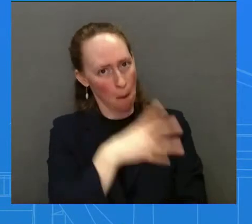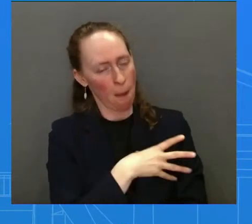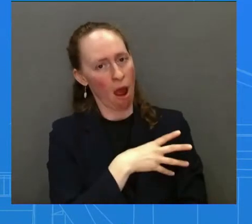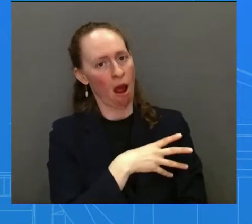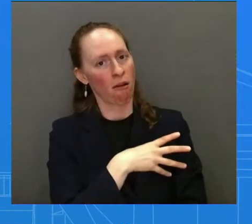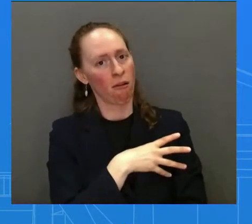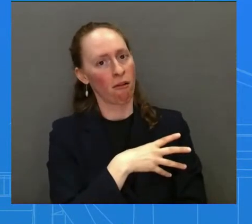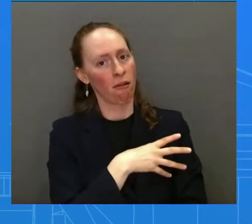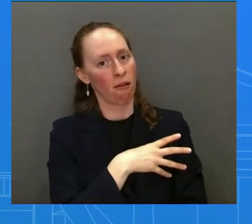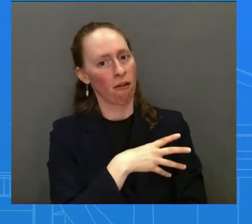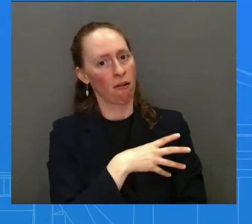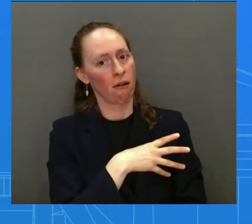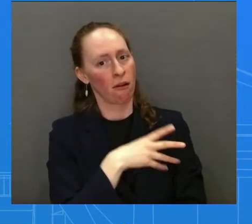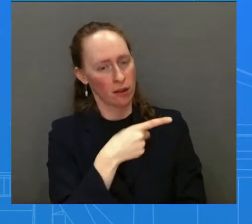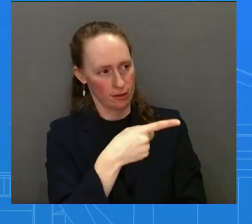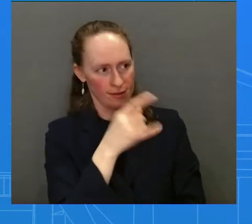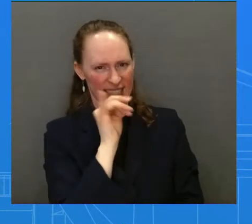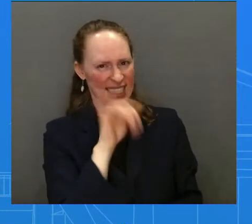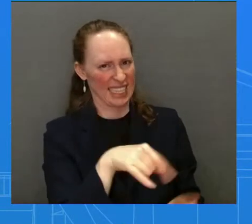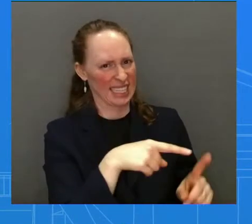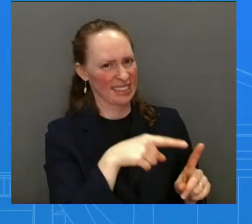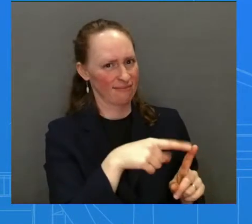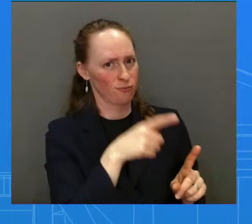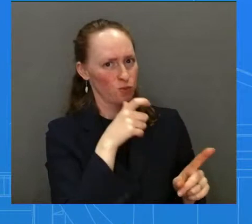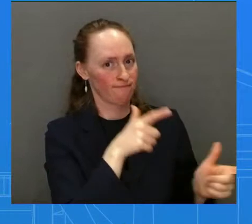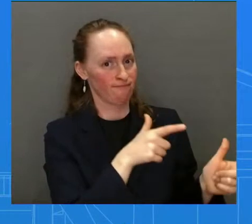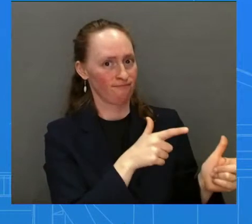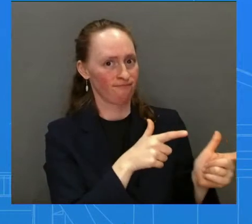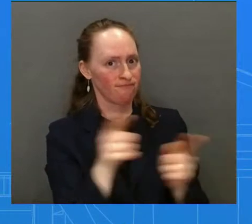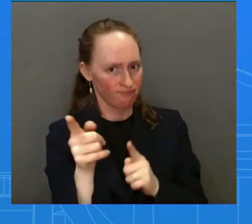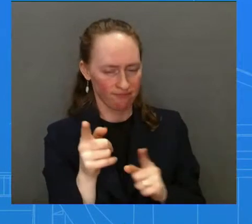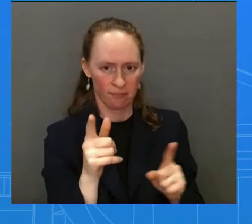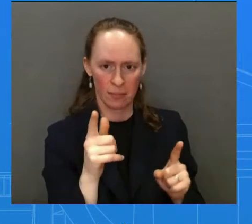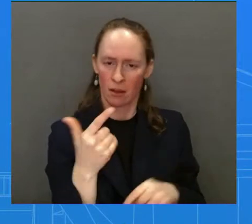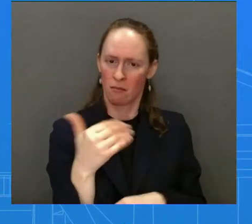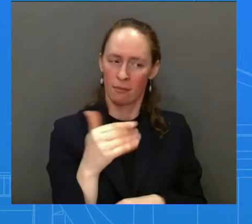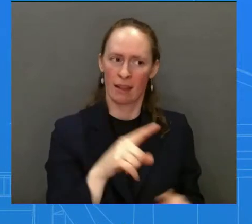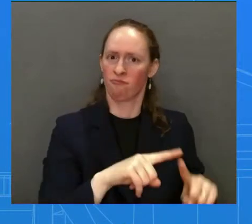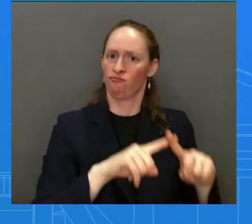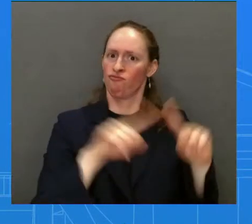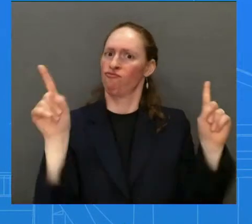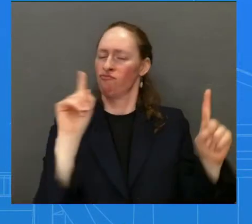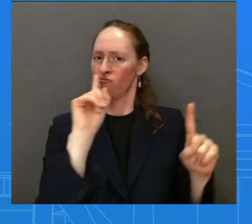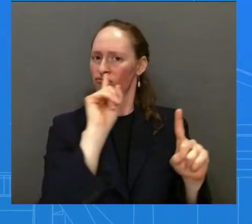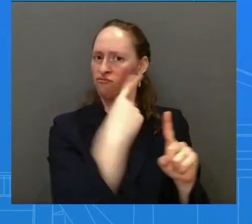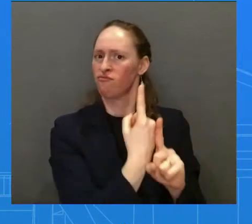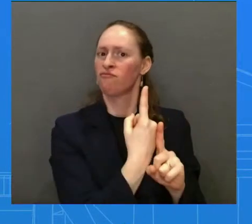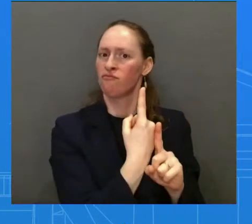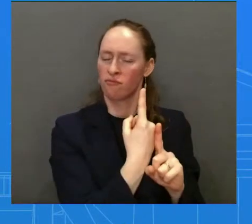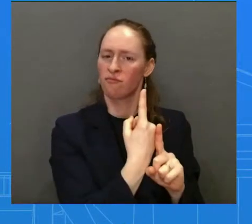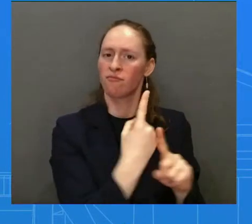like a single digit percentage of this -- that could be a point for him to address to try to break through on a subject